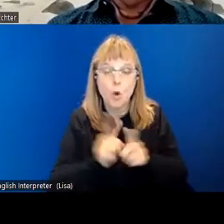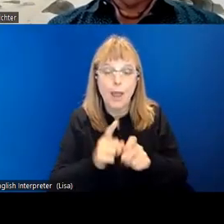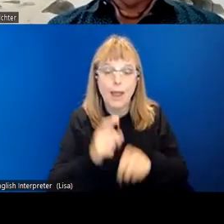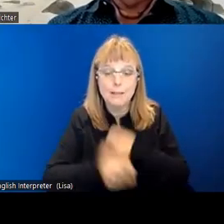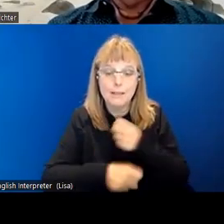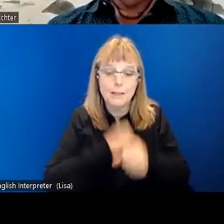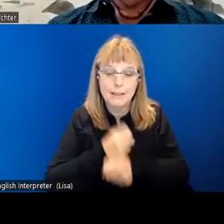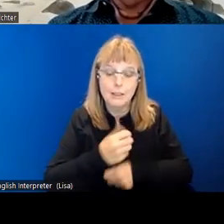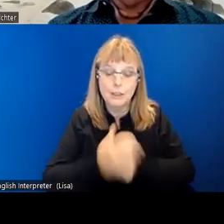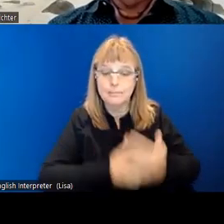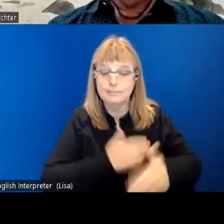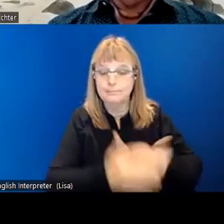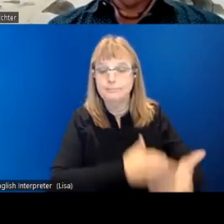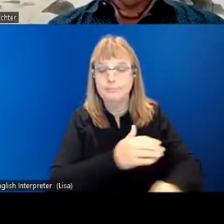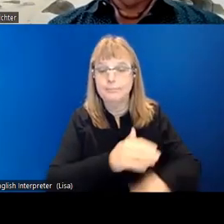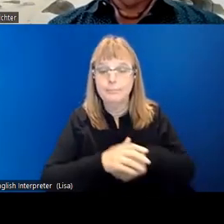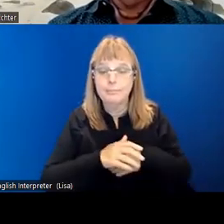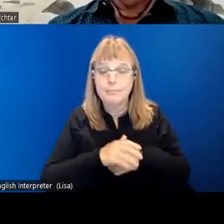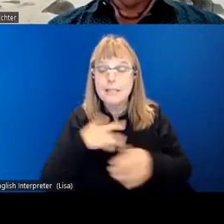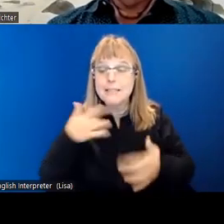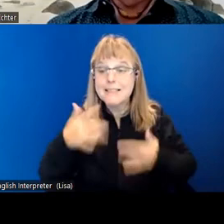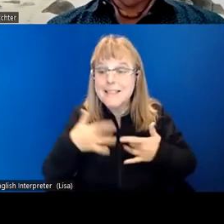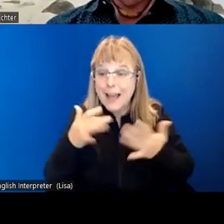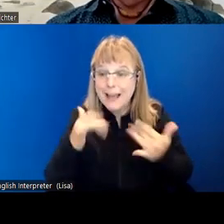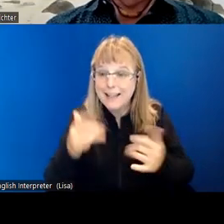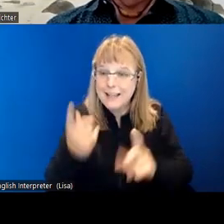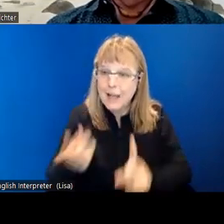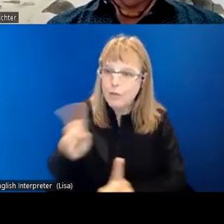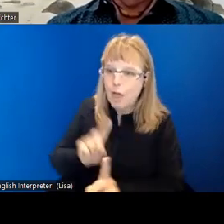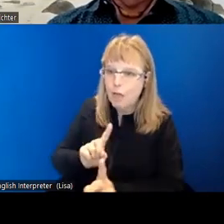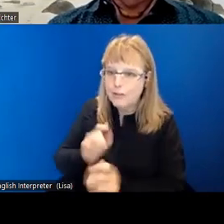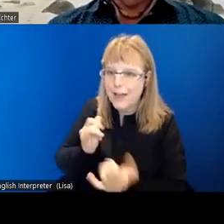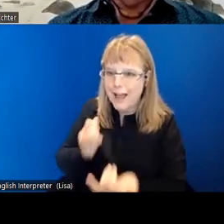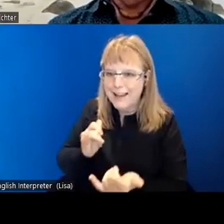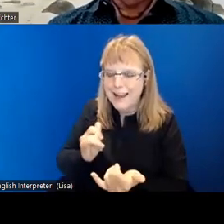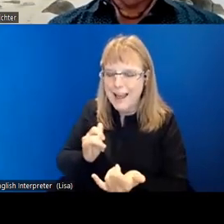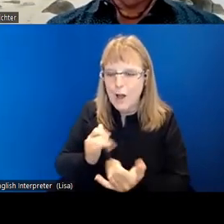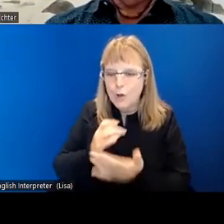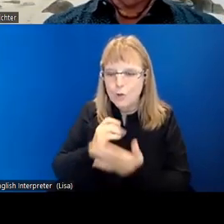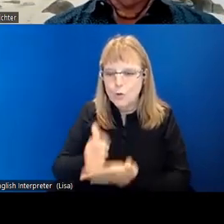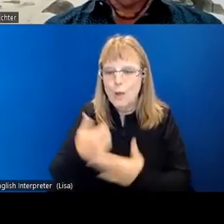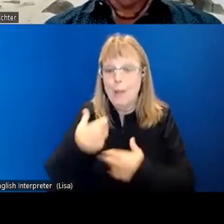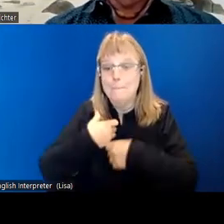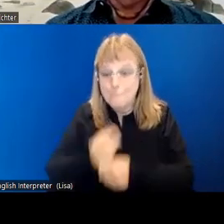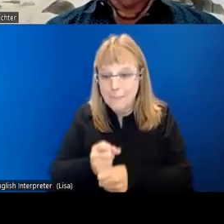to kind of be on the other side of it, of helping make Idea Swap a reality for this year.